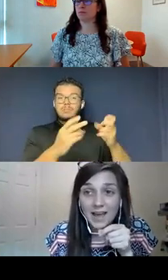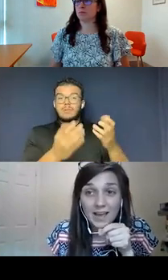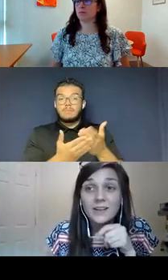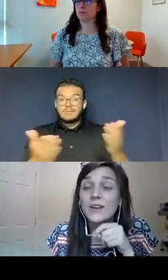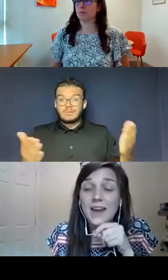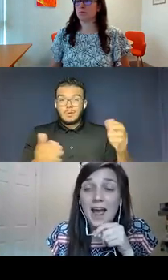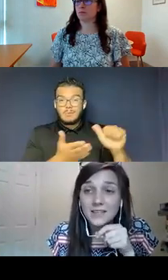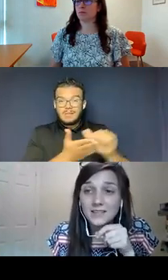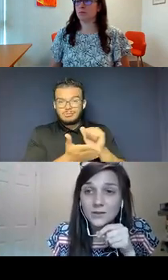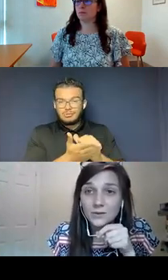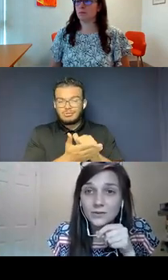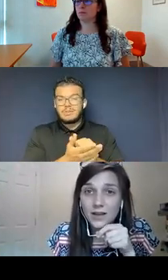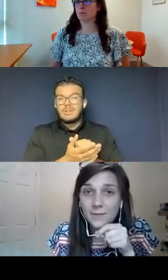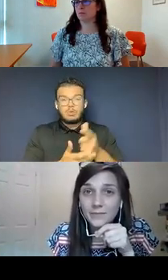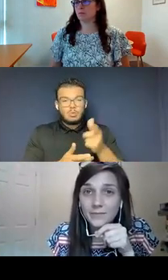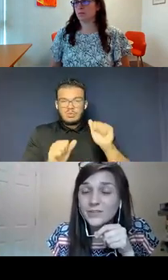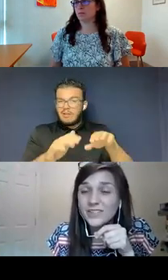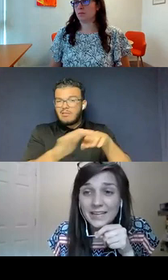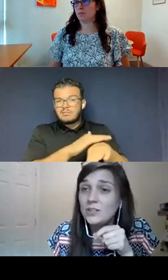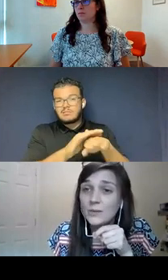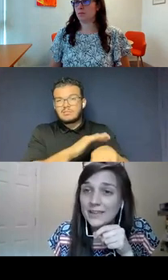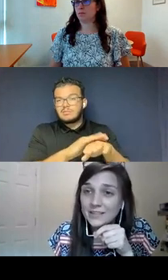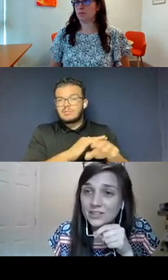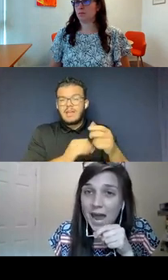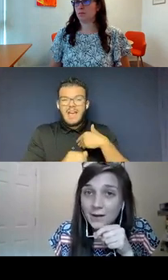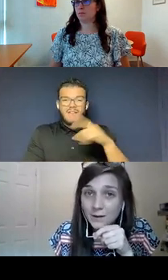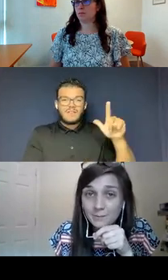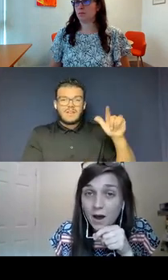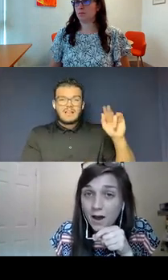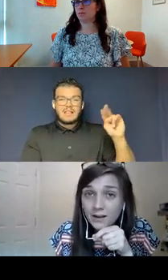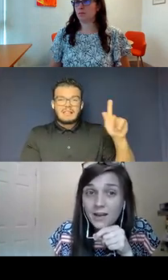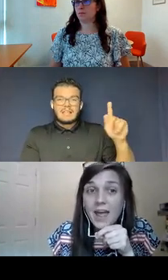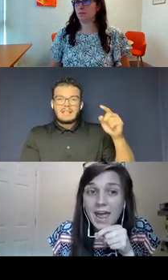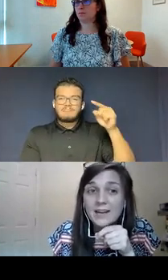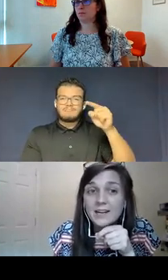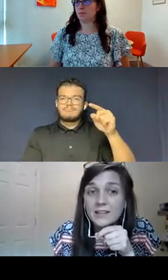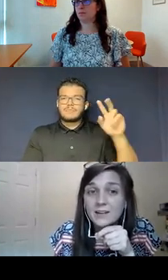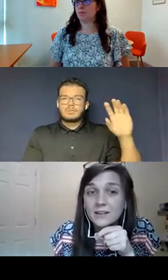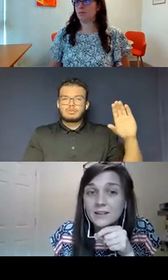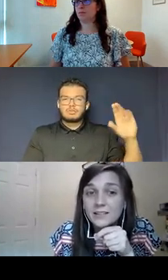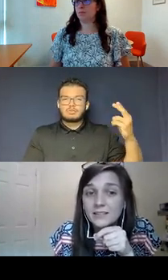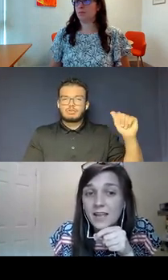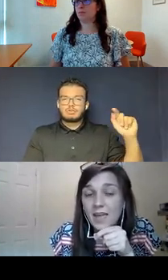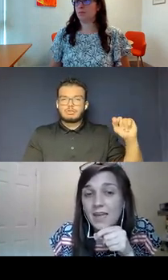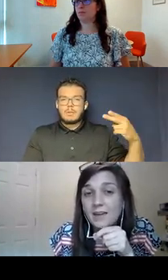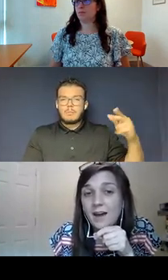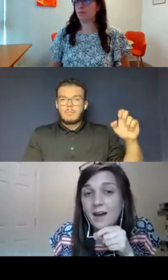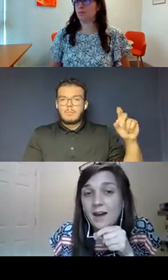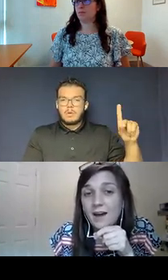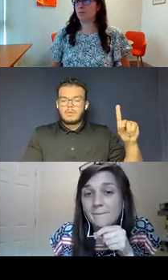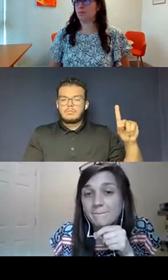Again, you can access those. There's a link to it in the chat pod. And there is a--